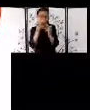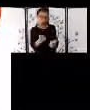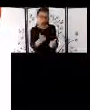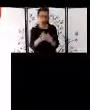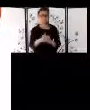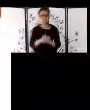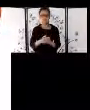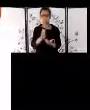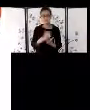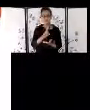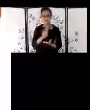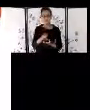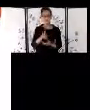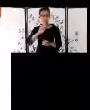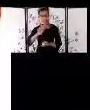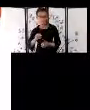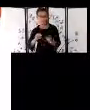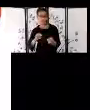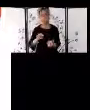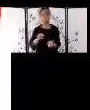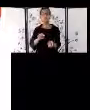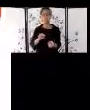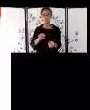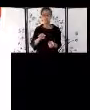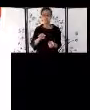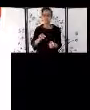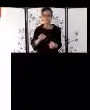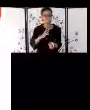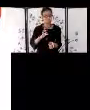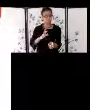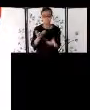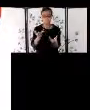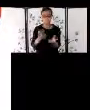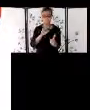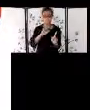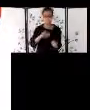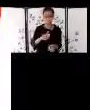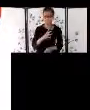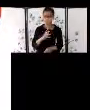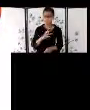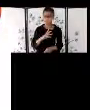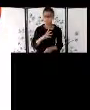be a ‘prefer not to answer’ option. The information provided in this section will